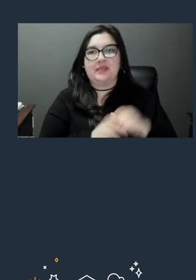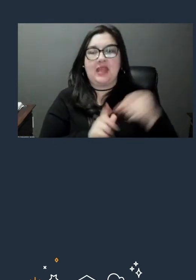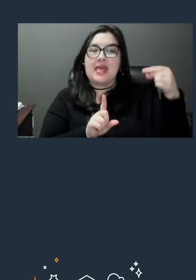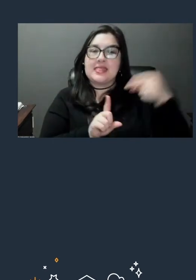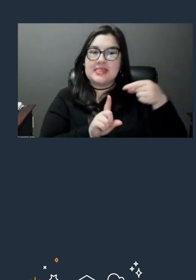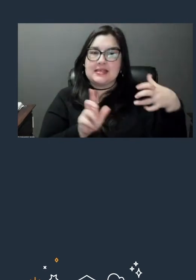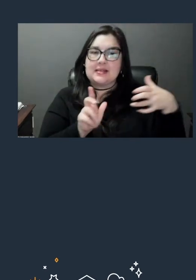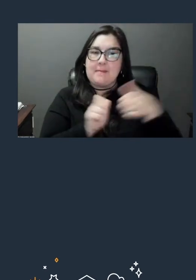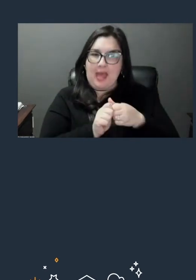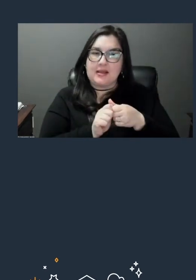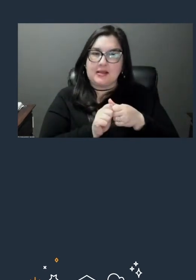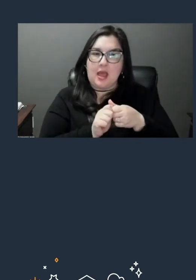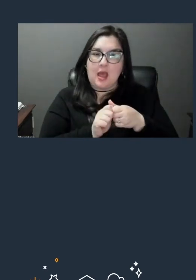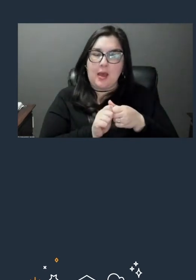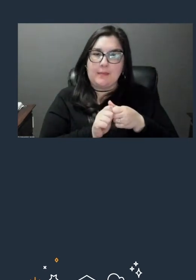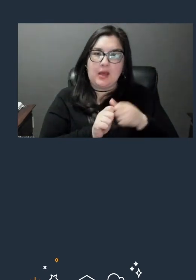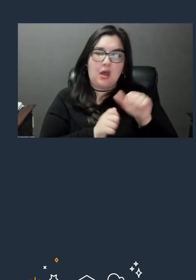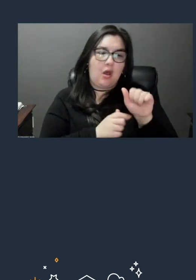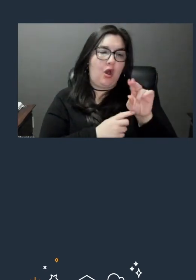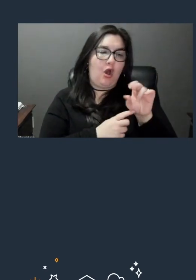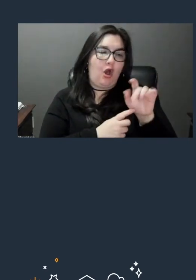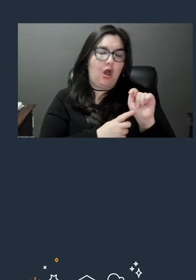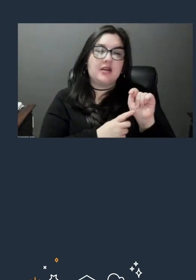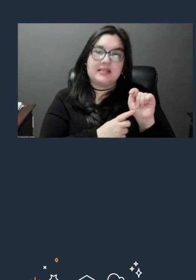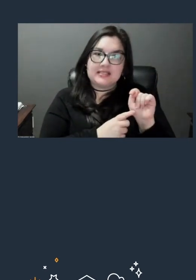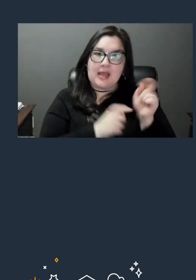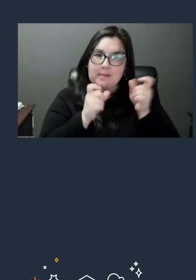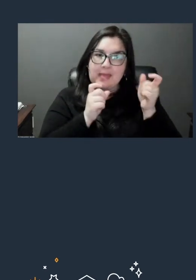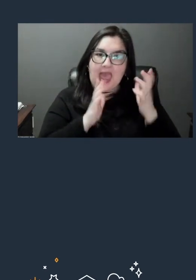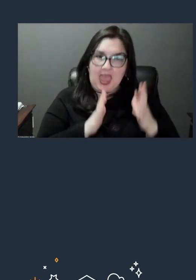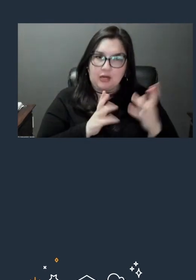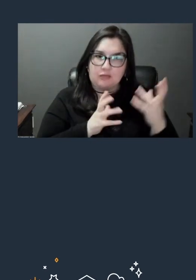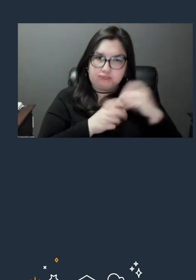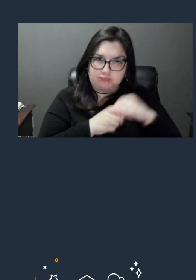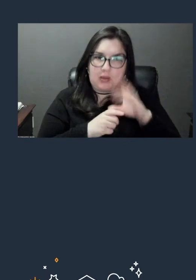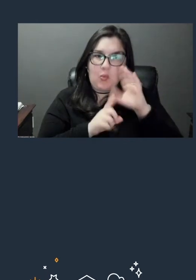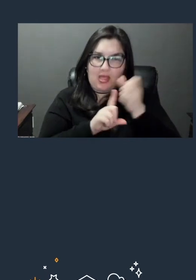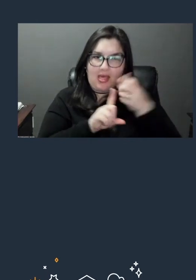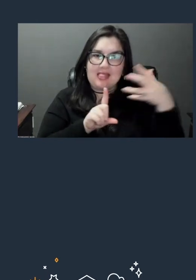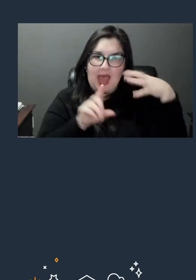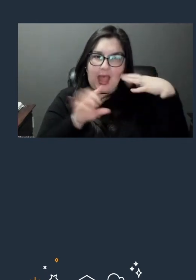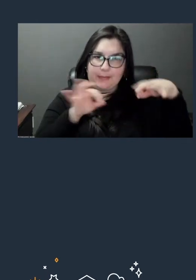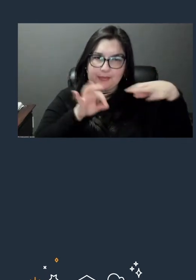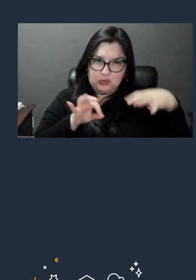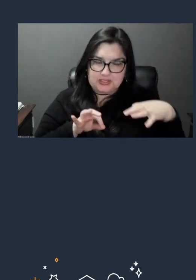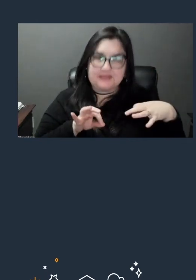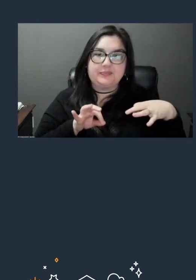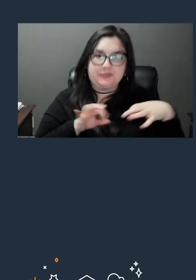and we talked a little bit about that earlier, so I'll elaborate. With Audit Manager, you are setting controls